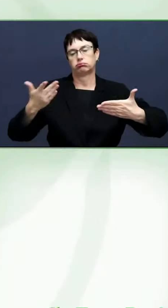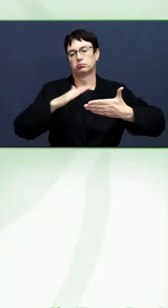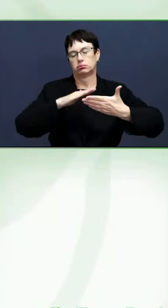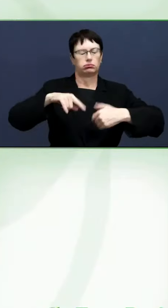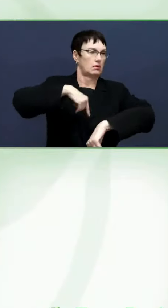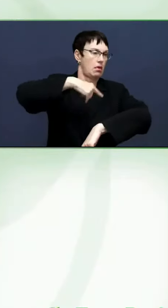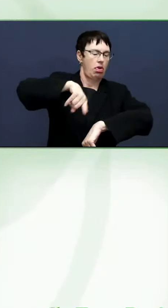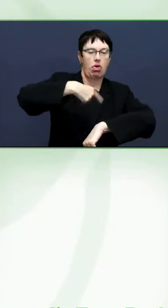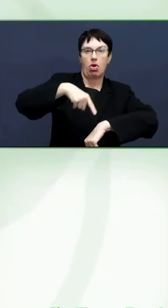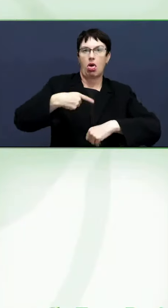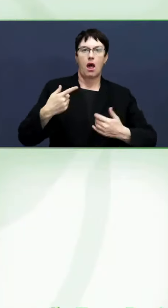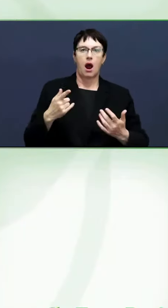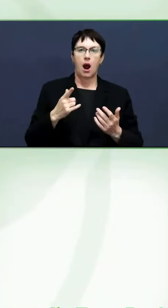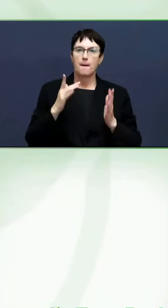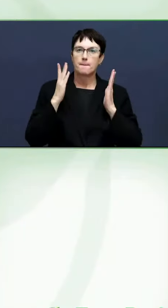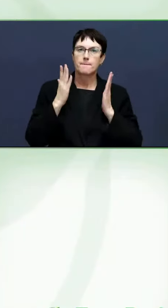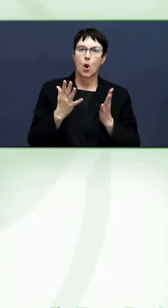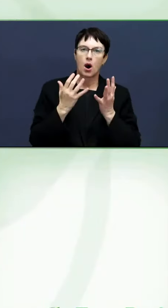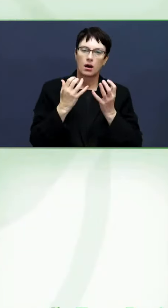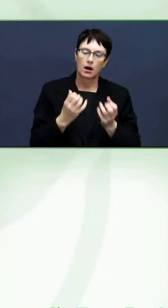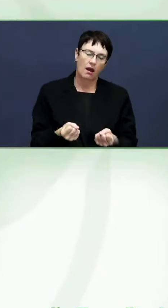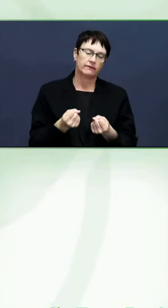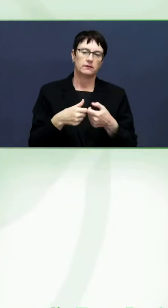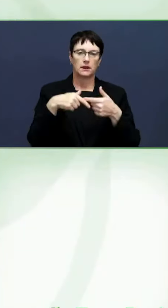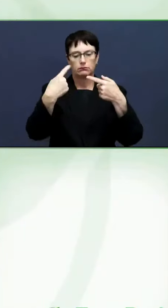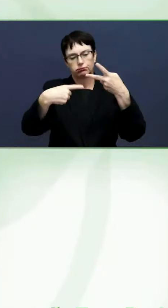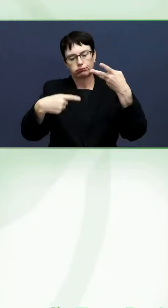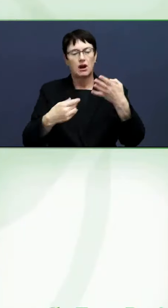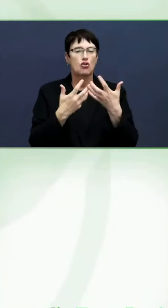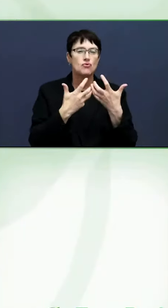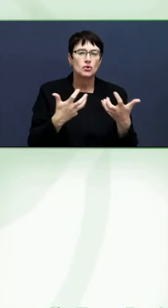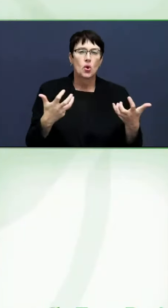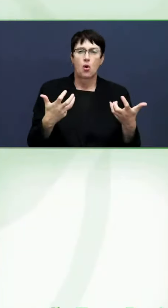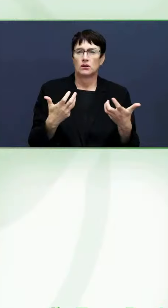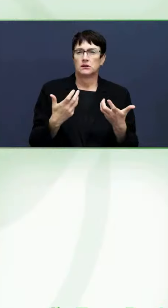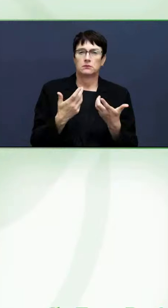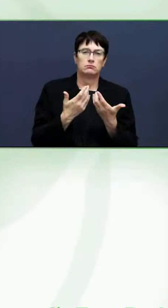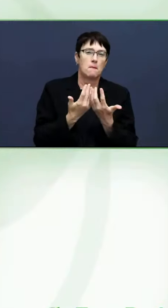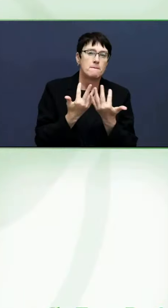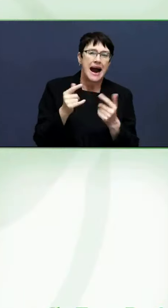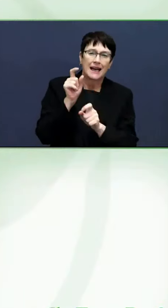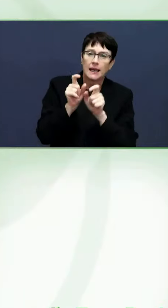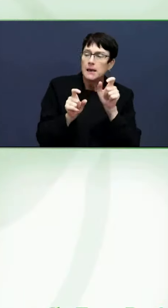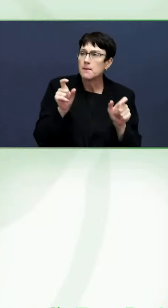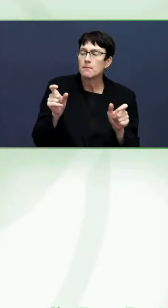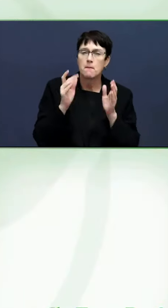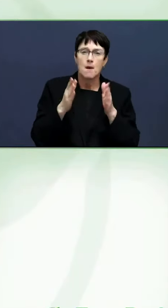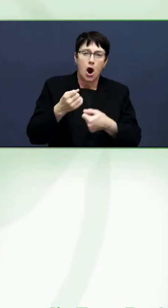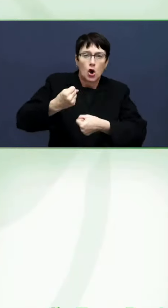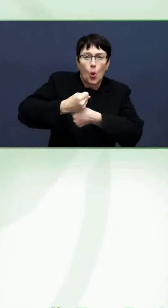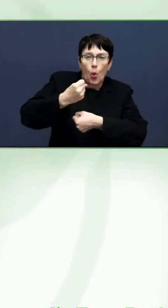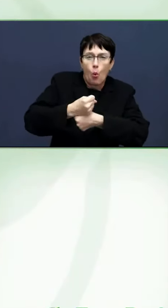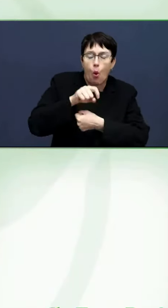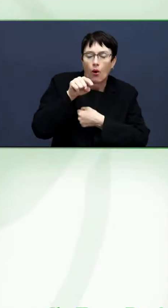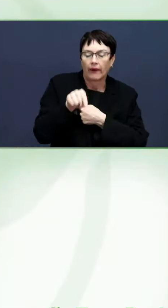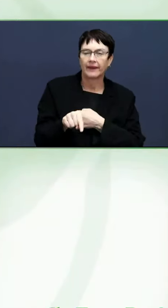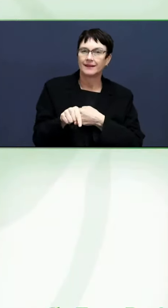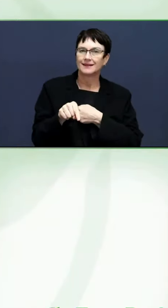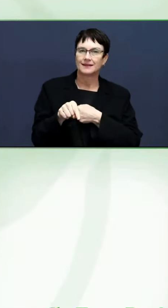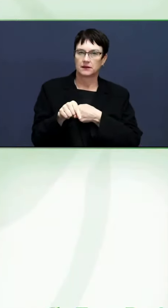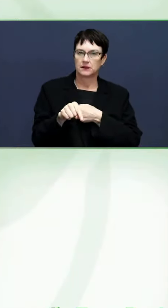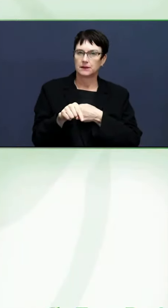So even though the need exists, the demand for Braille books exists, the offer is just